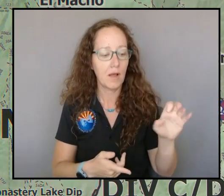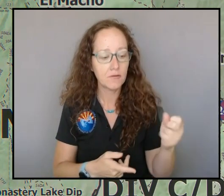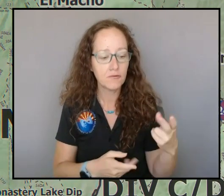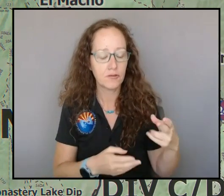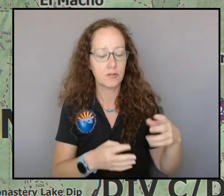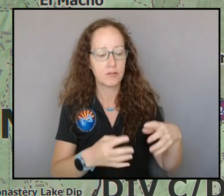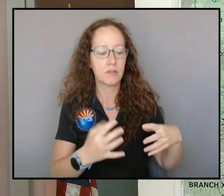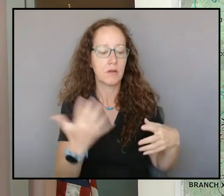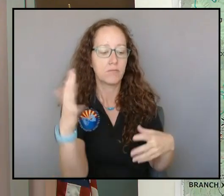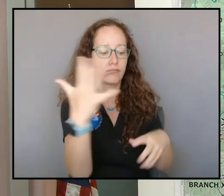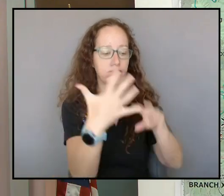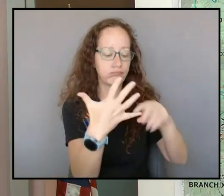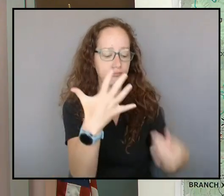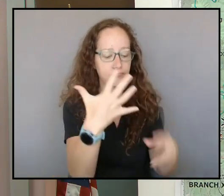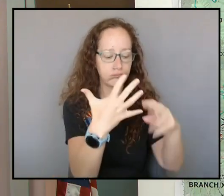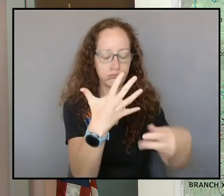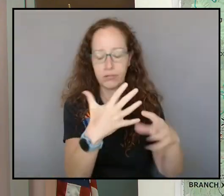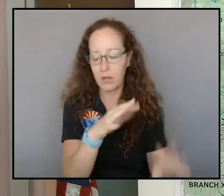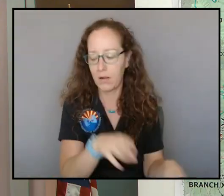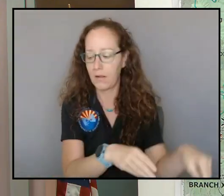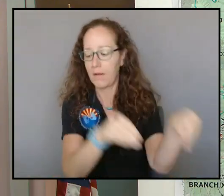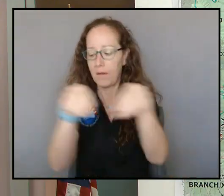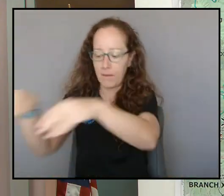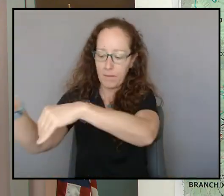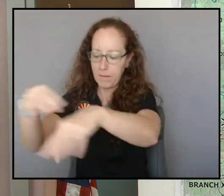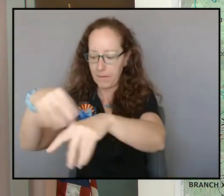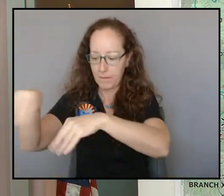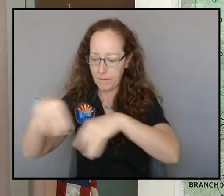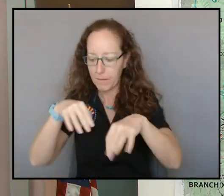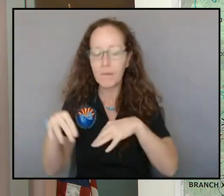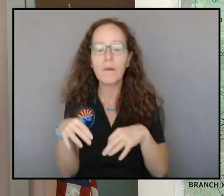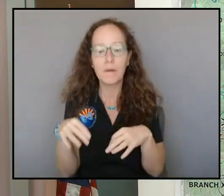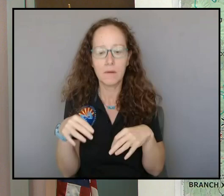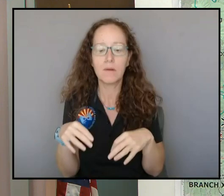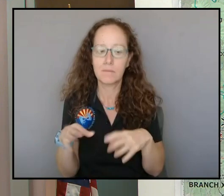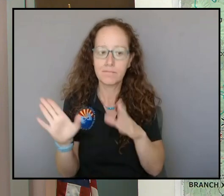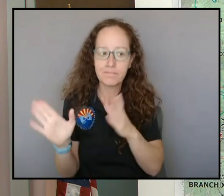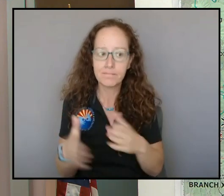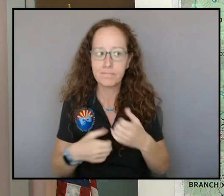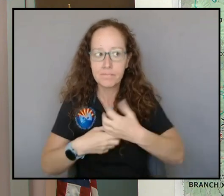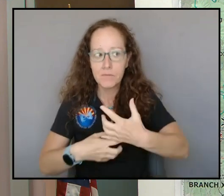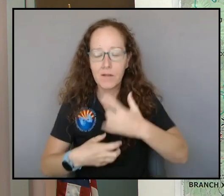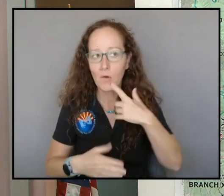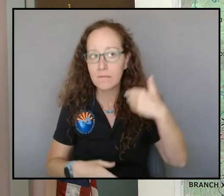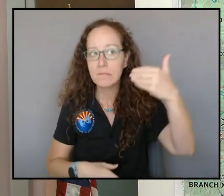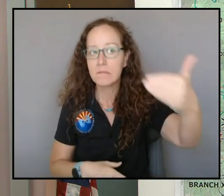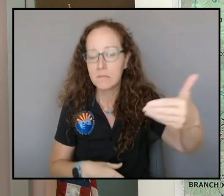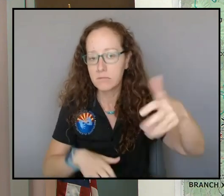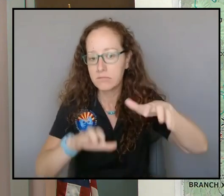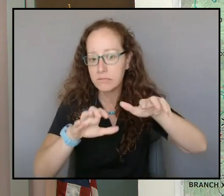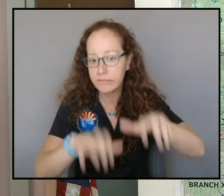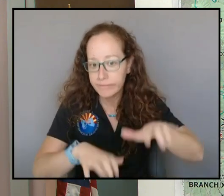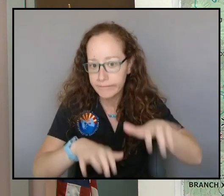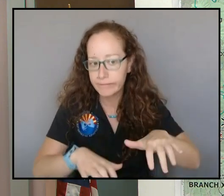the coming weather that hopefully will be here sooner rather than later. And then you know, they continue to